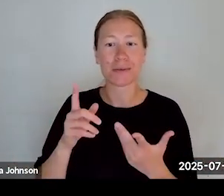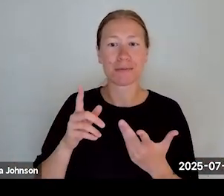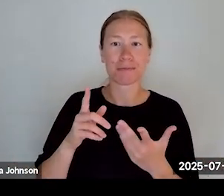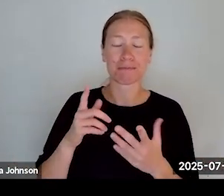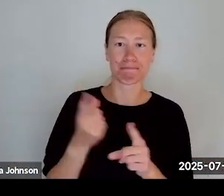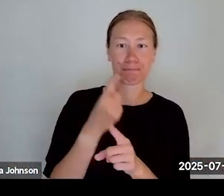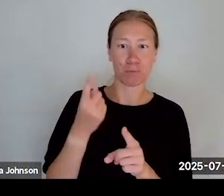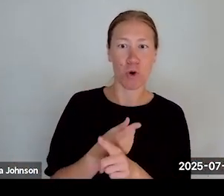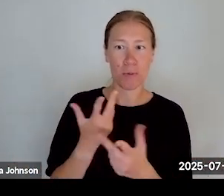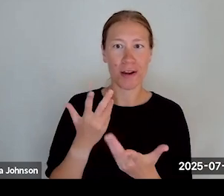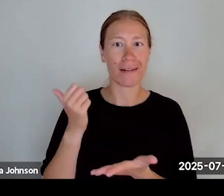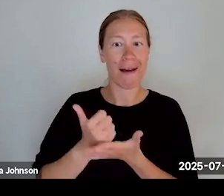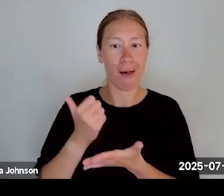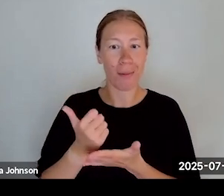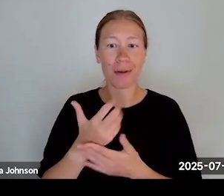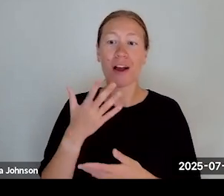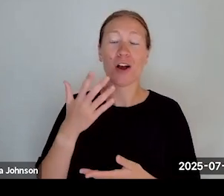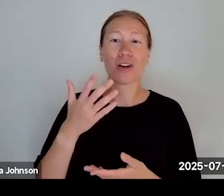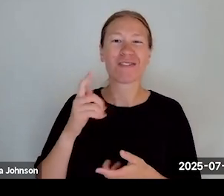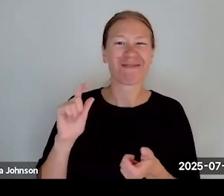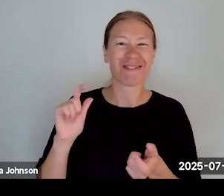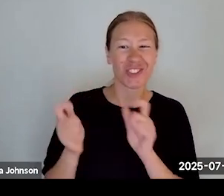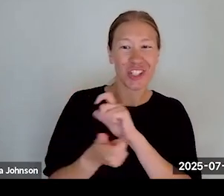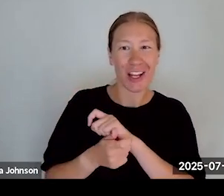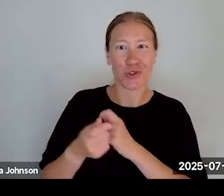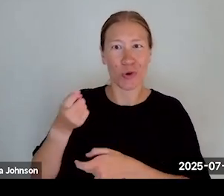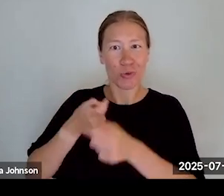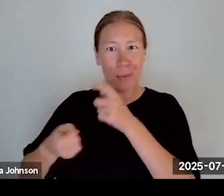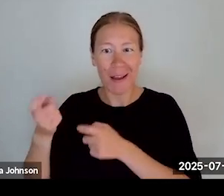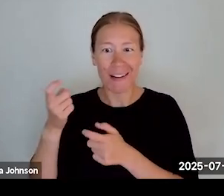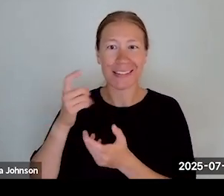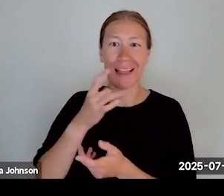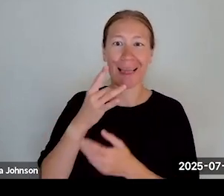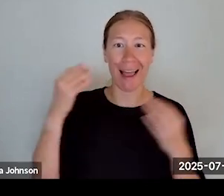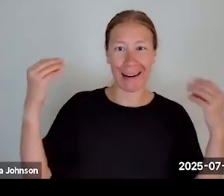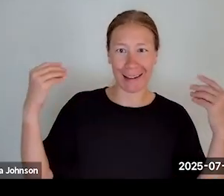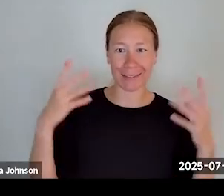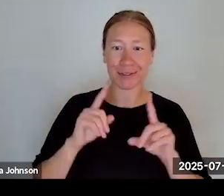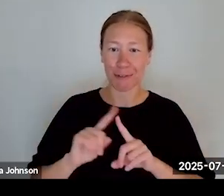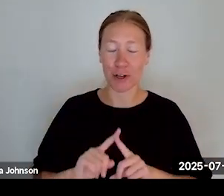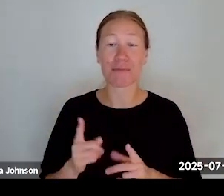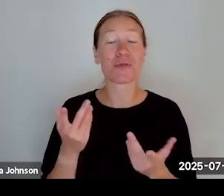like a task lamp rather than an overhead light. Another common option is the use of fans or space heaters